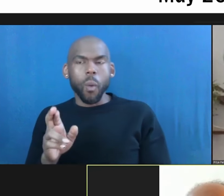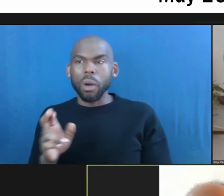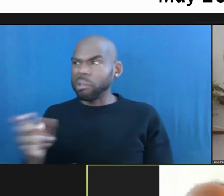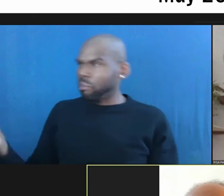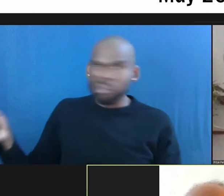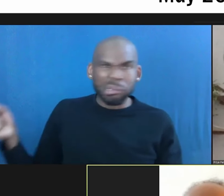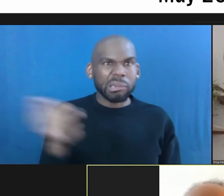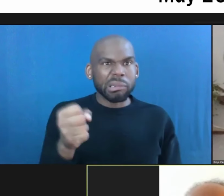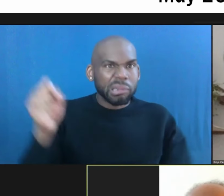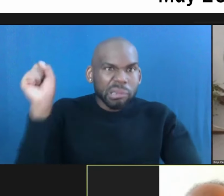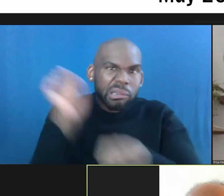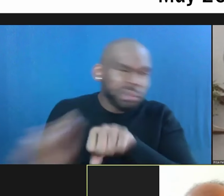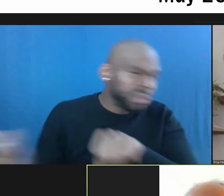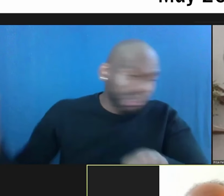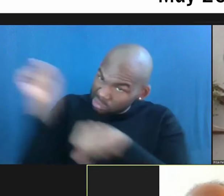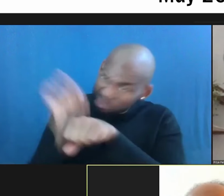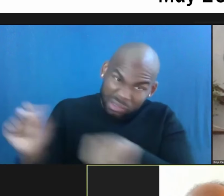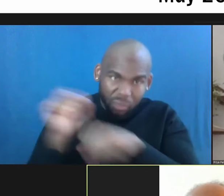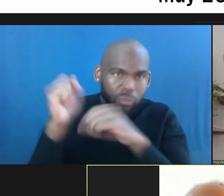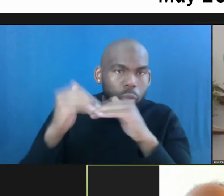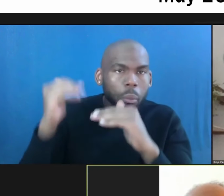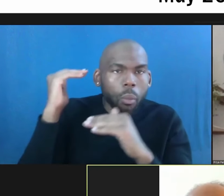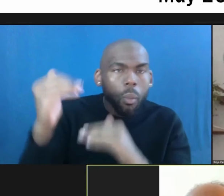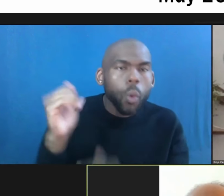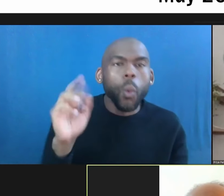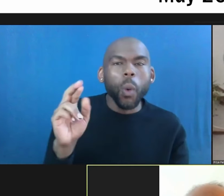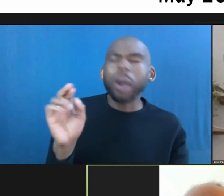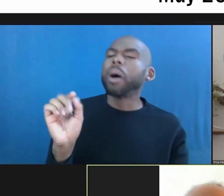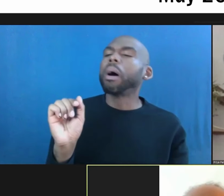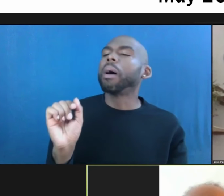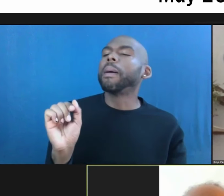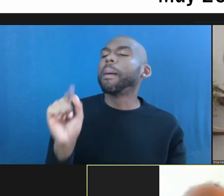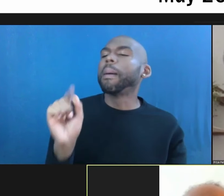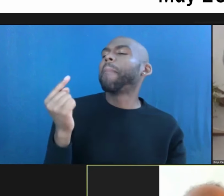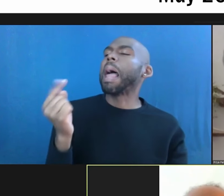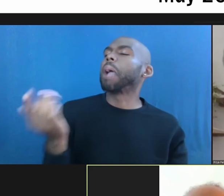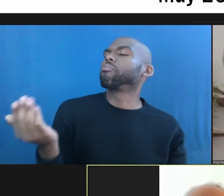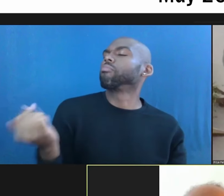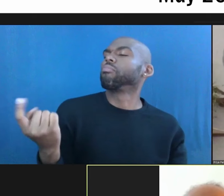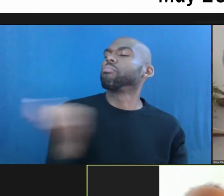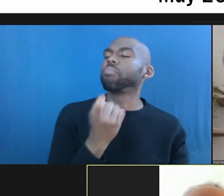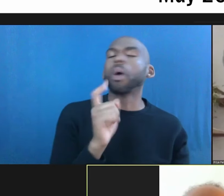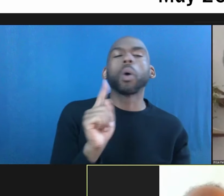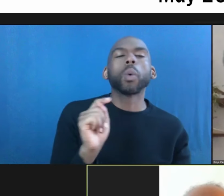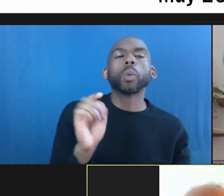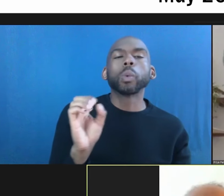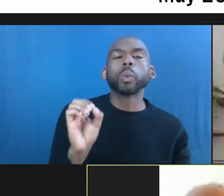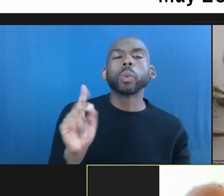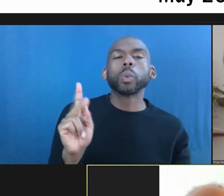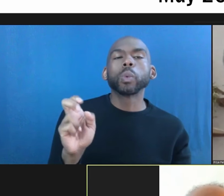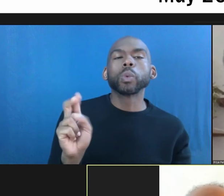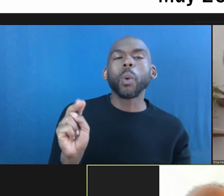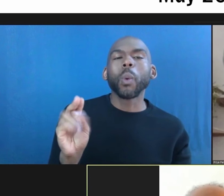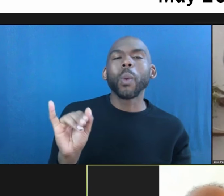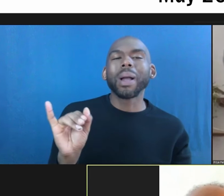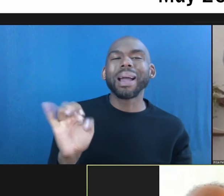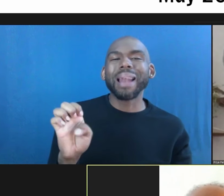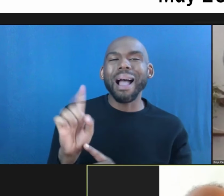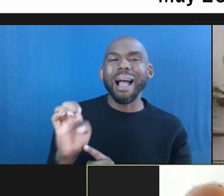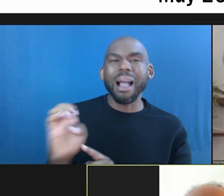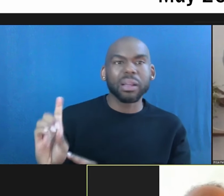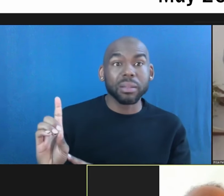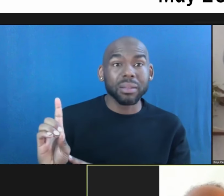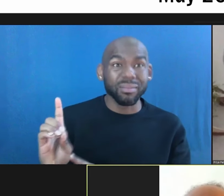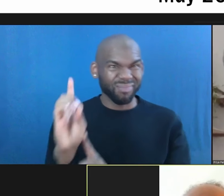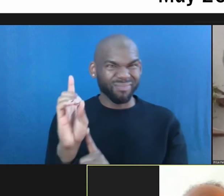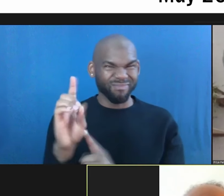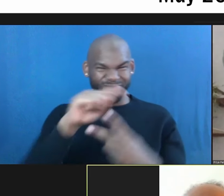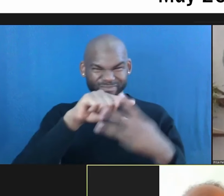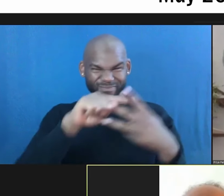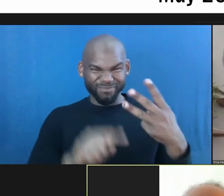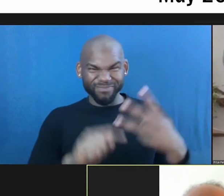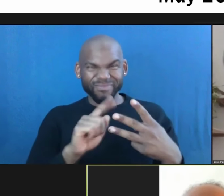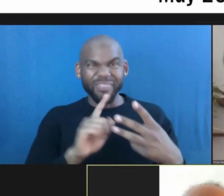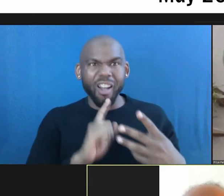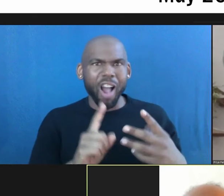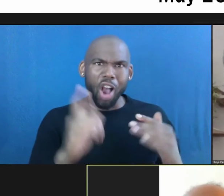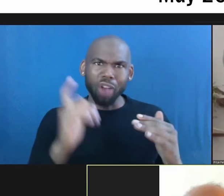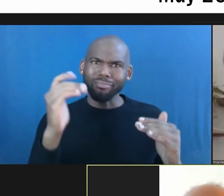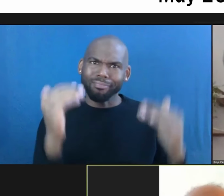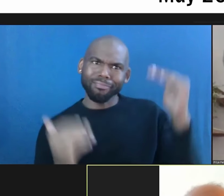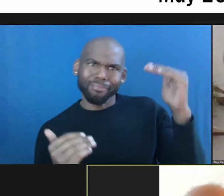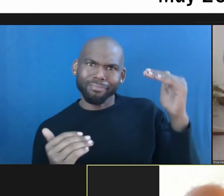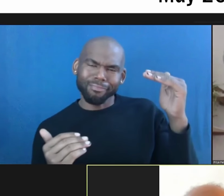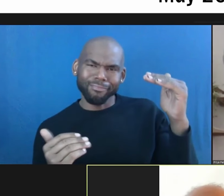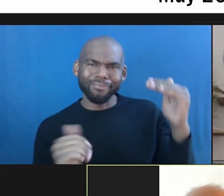tokenized, so we really have to and it stems from this kind of inequality and inequity.